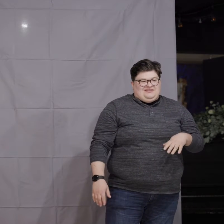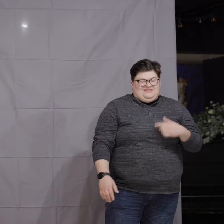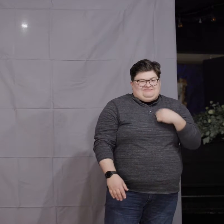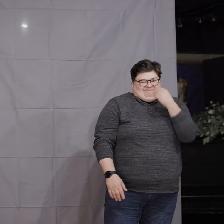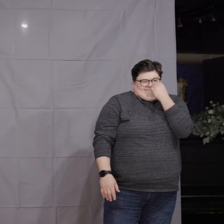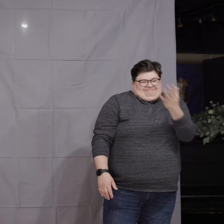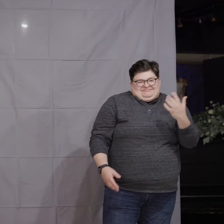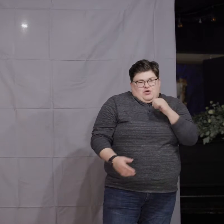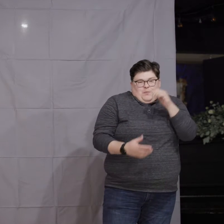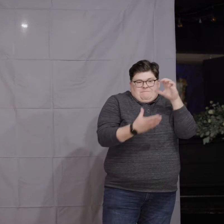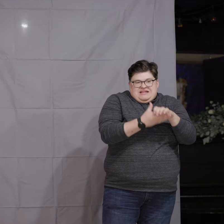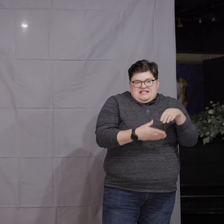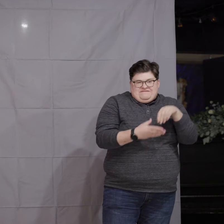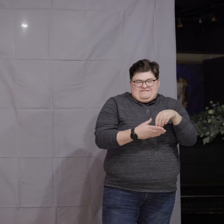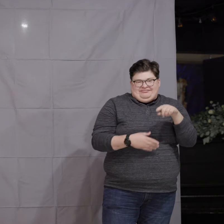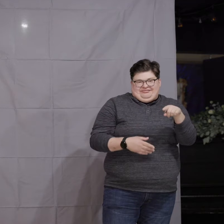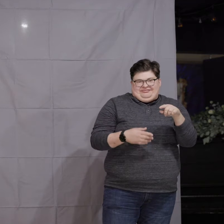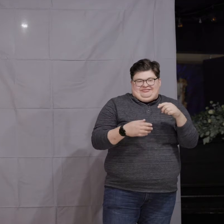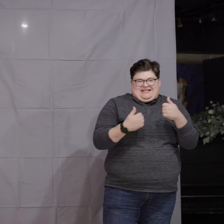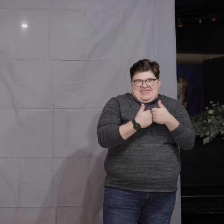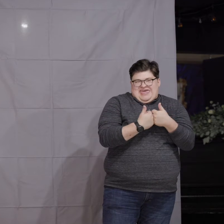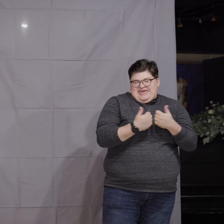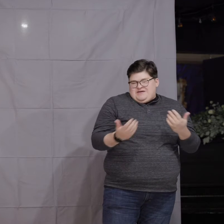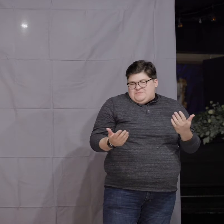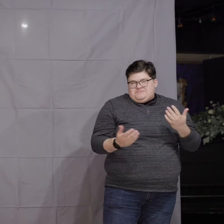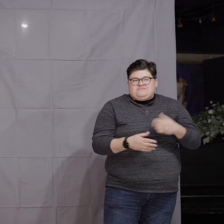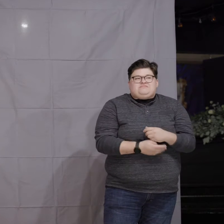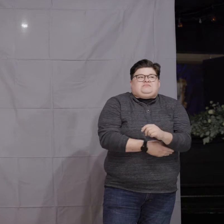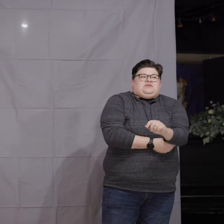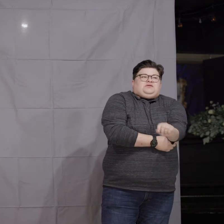So I was kinda hesitant at first. I thought, I don't really believe in this kinda thing,